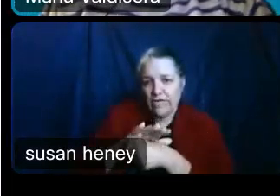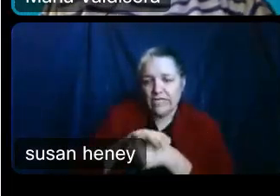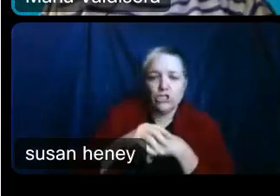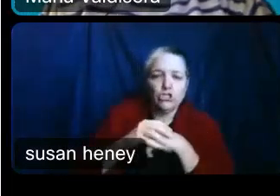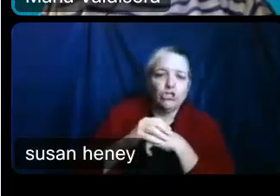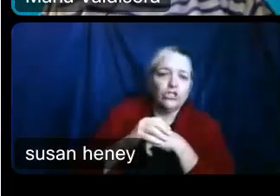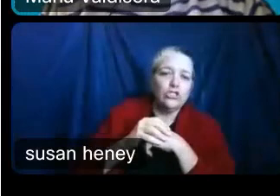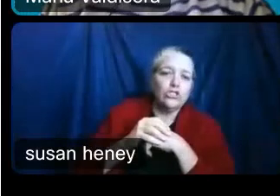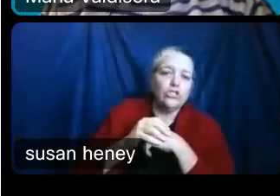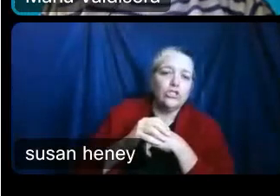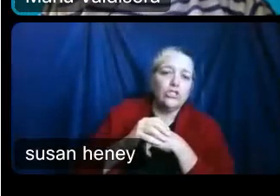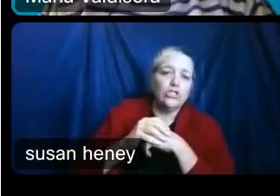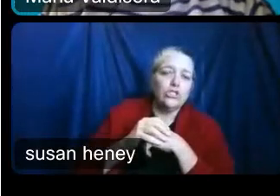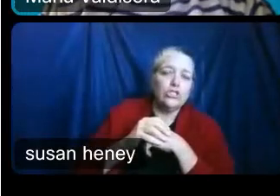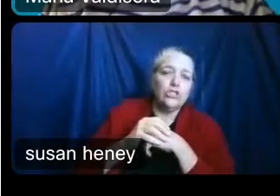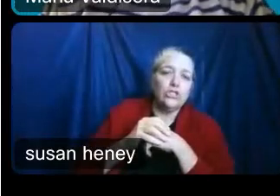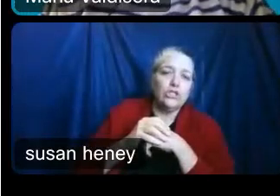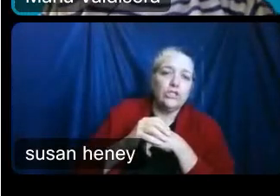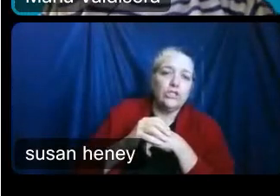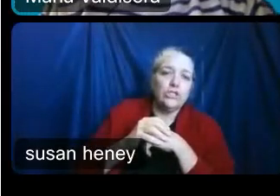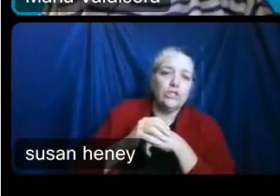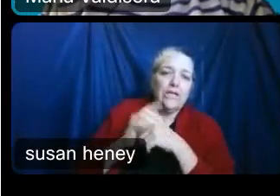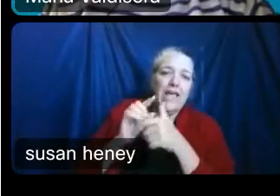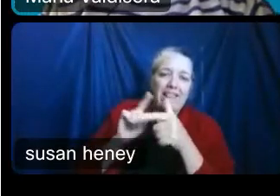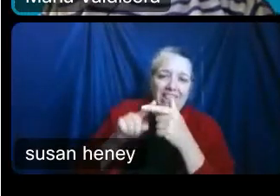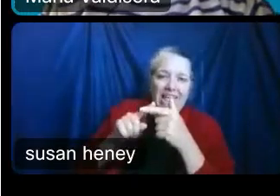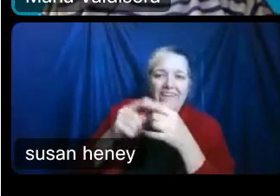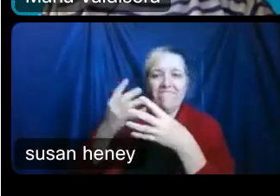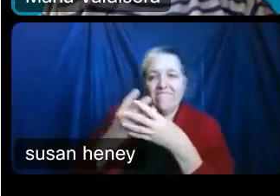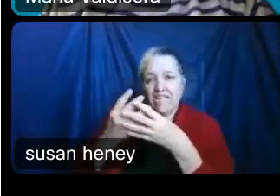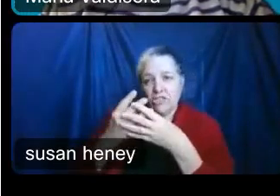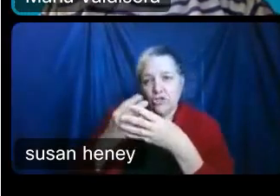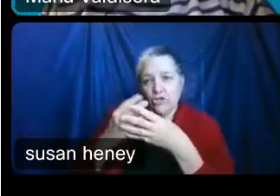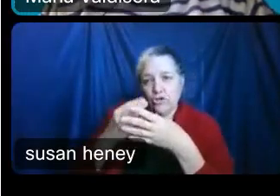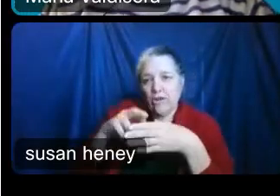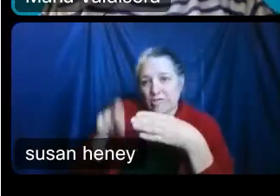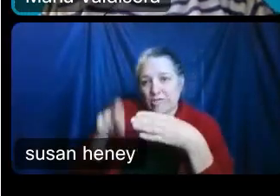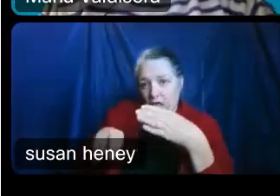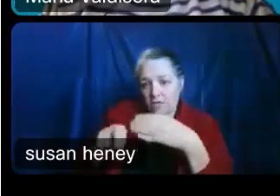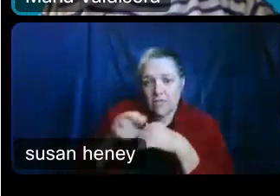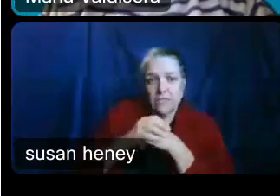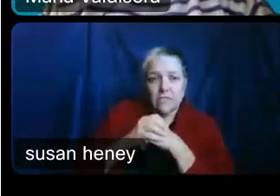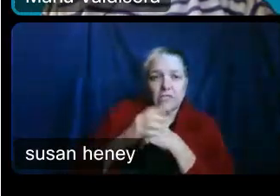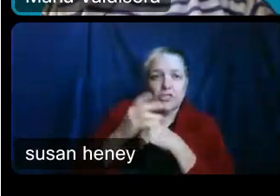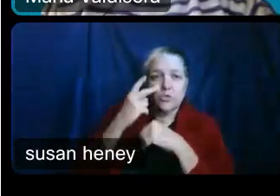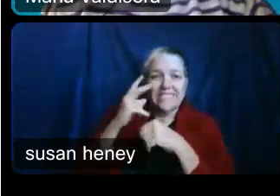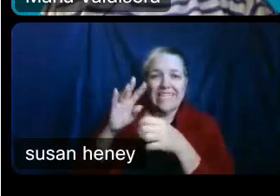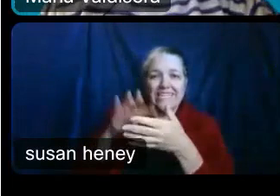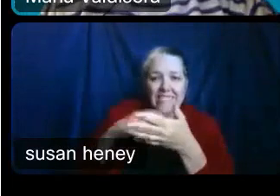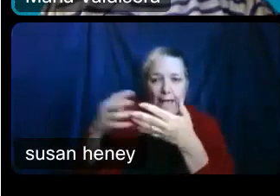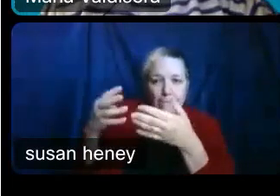also collapse the filter and results panel to see the full table. Now since we are looking